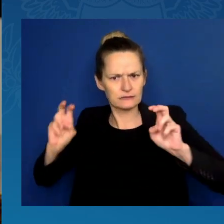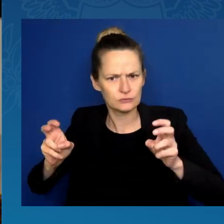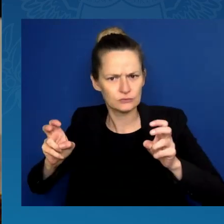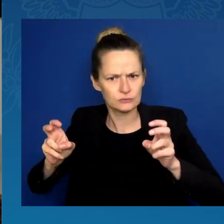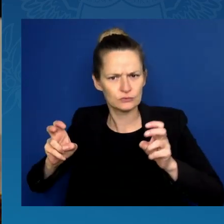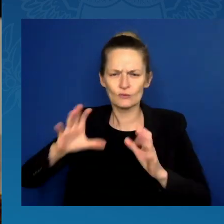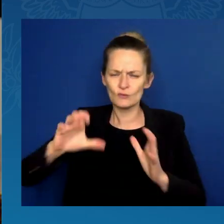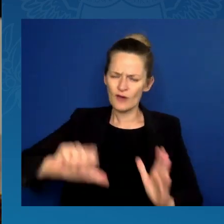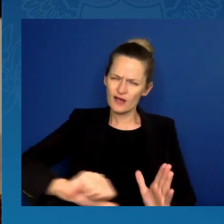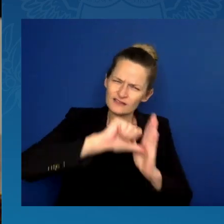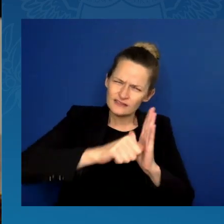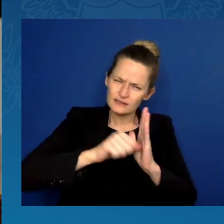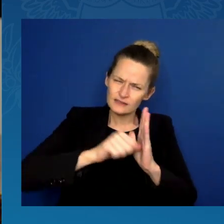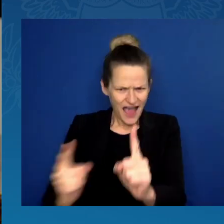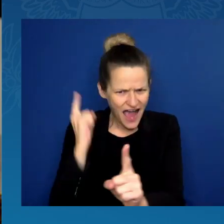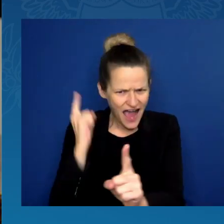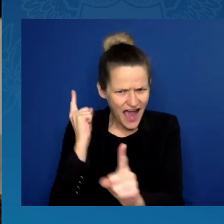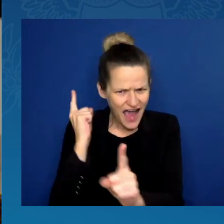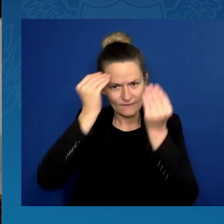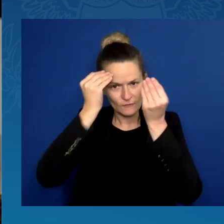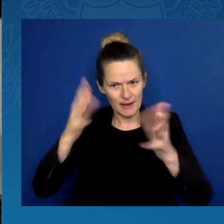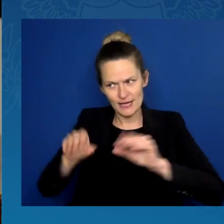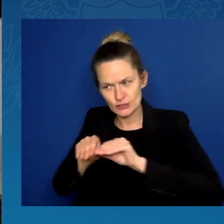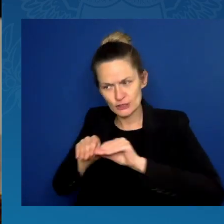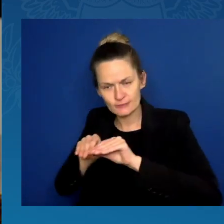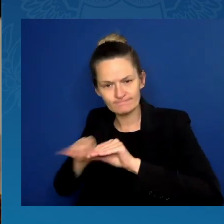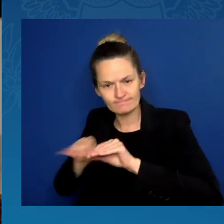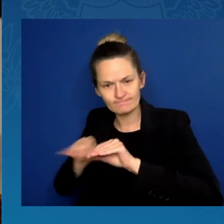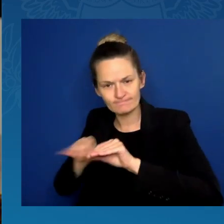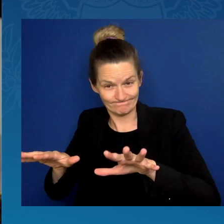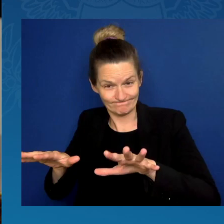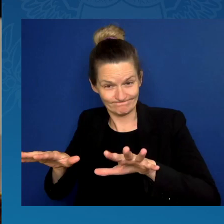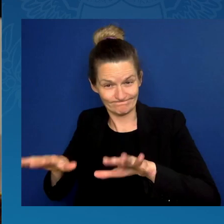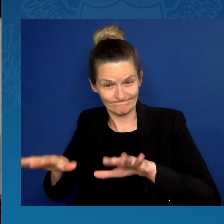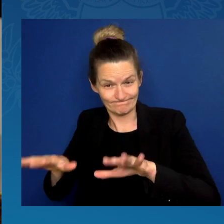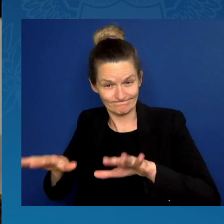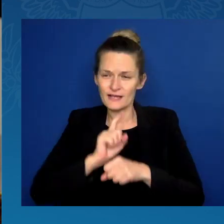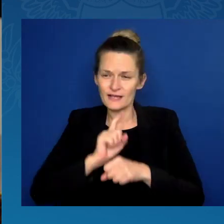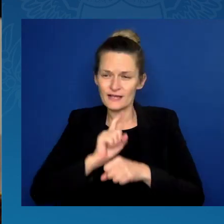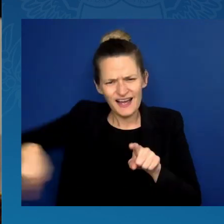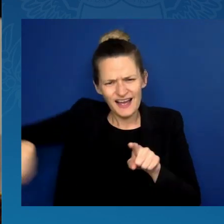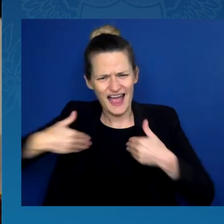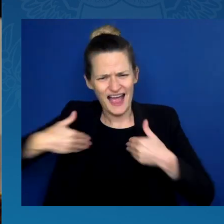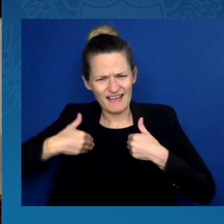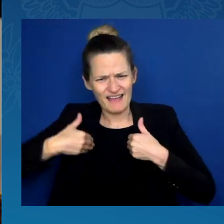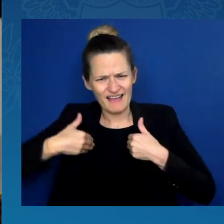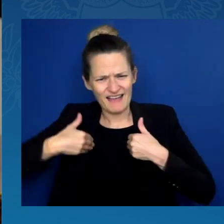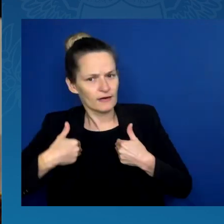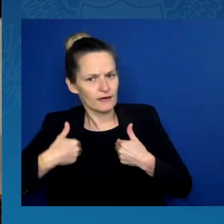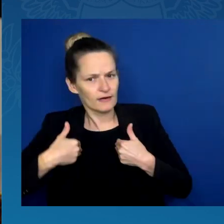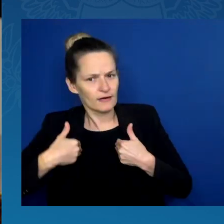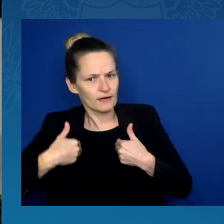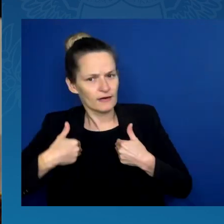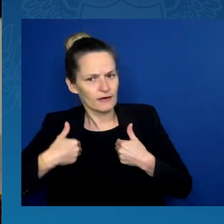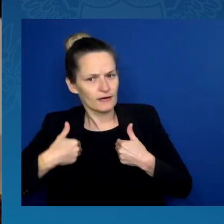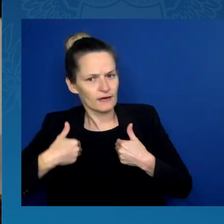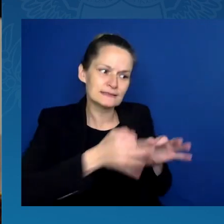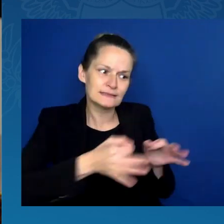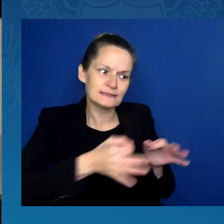to make decisions based on facts and not based on misrepresentation. So, with all of that, again, I welcome all of you.